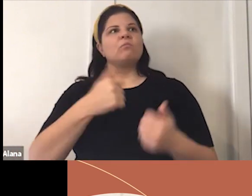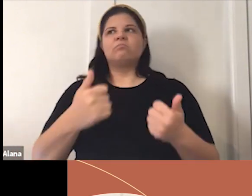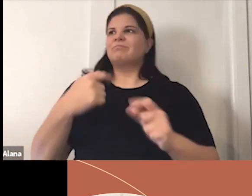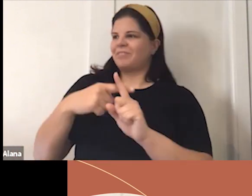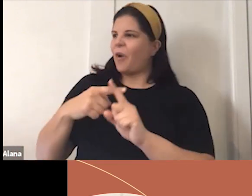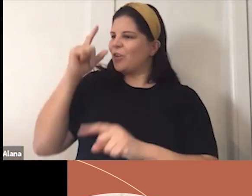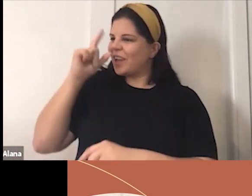you.